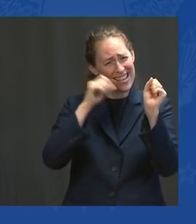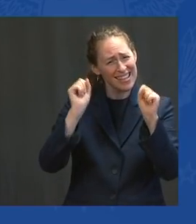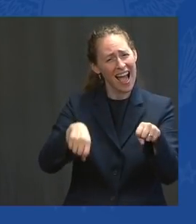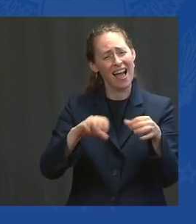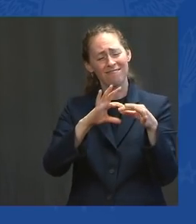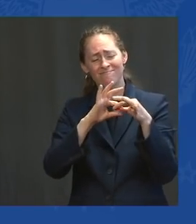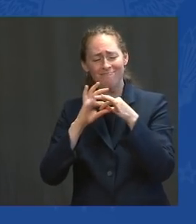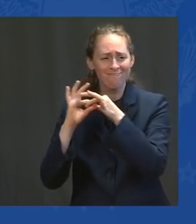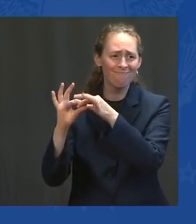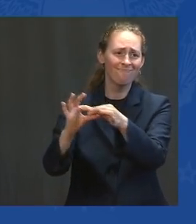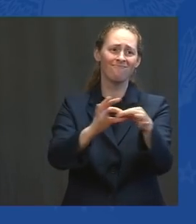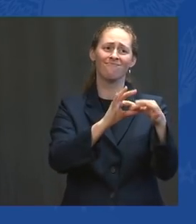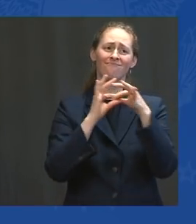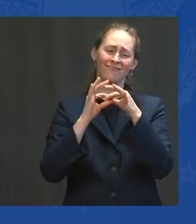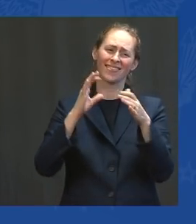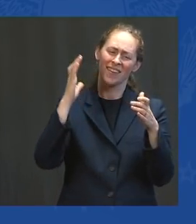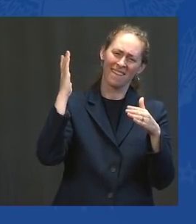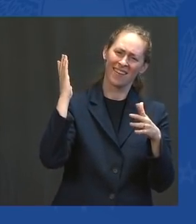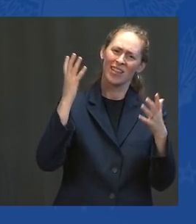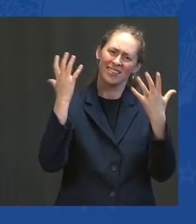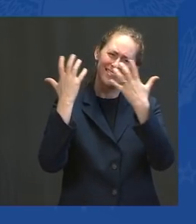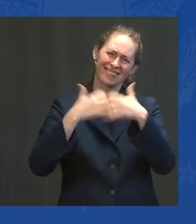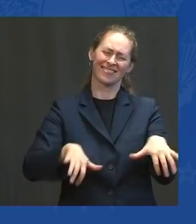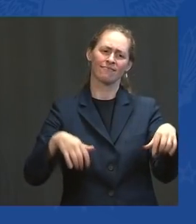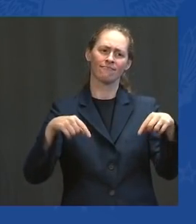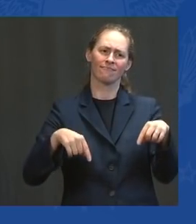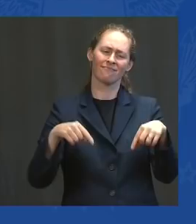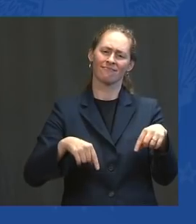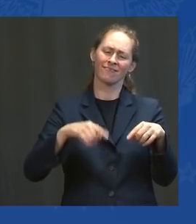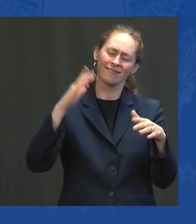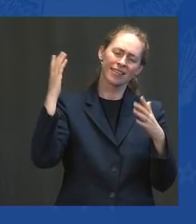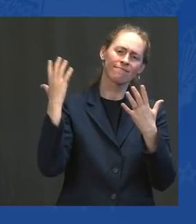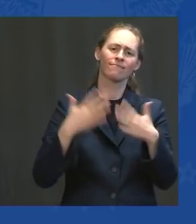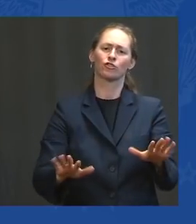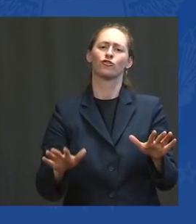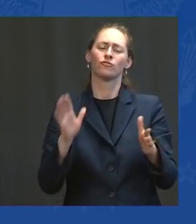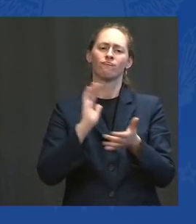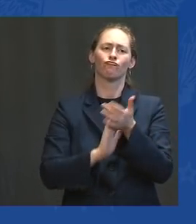Let's finish the job -- finish it together. May God bless you all.